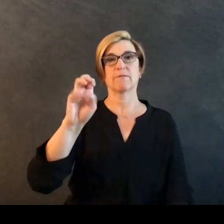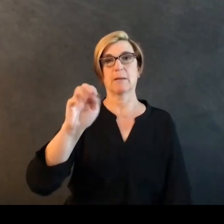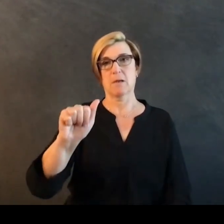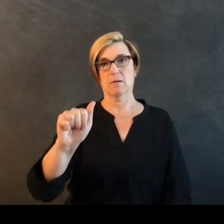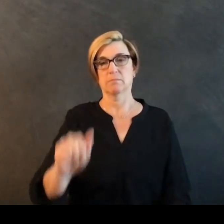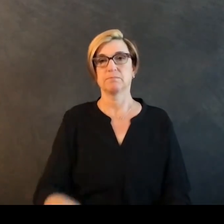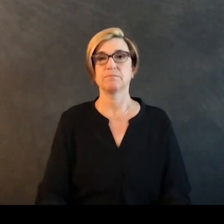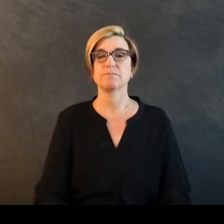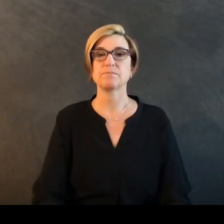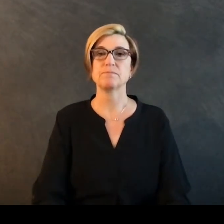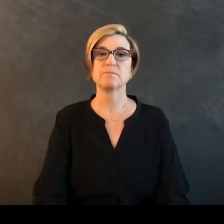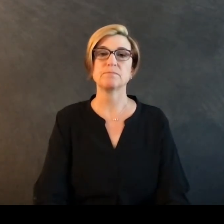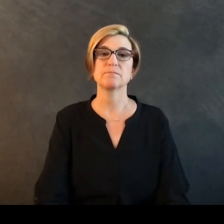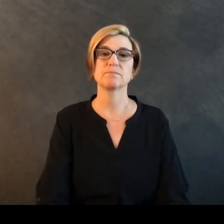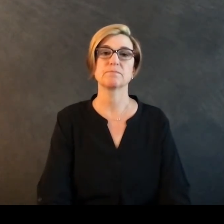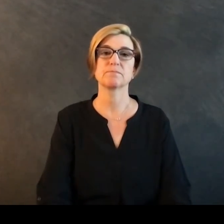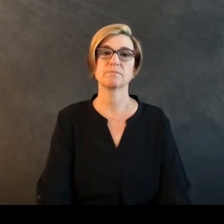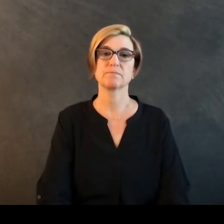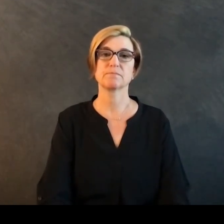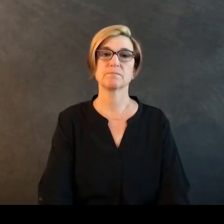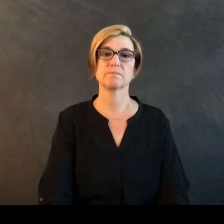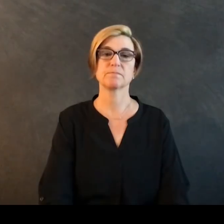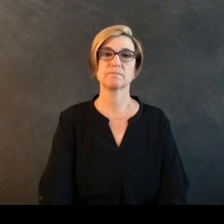this mall jerk